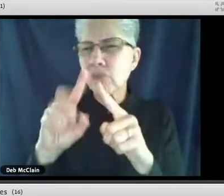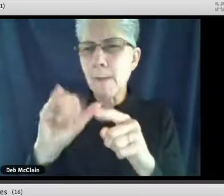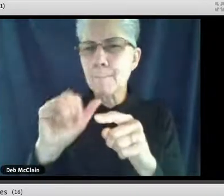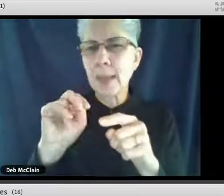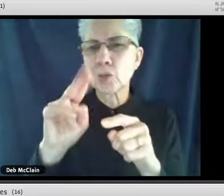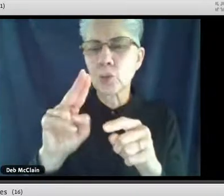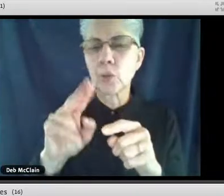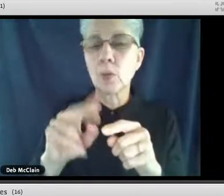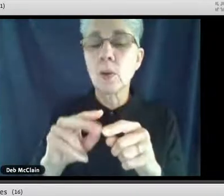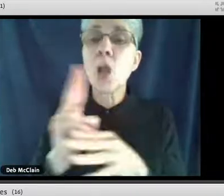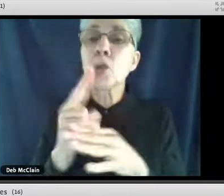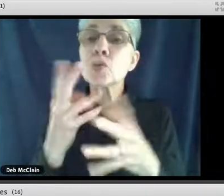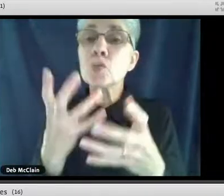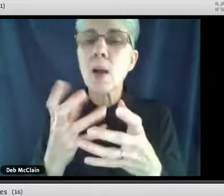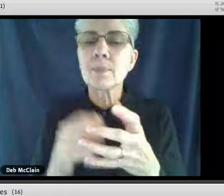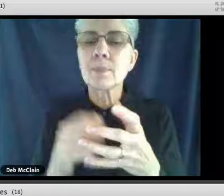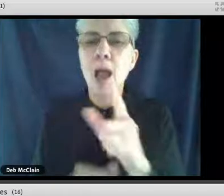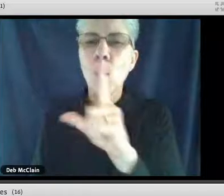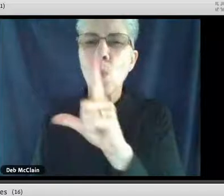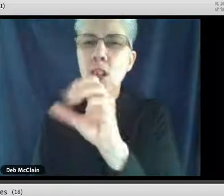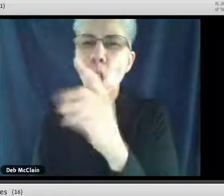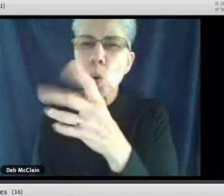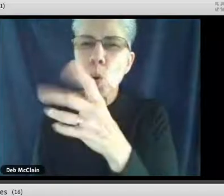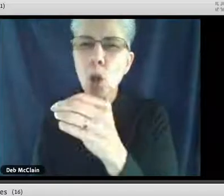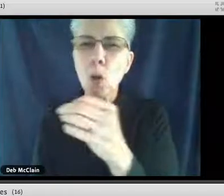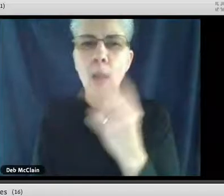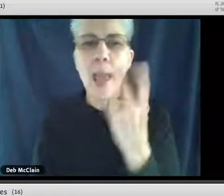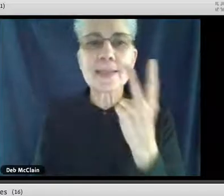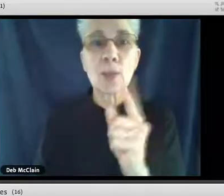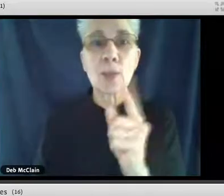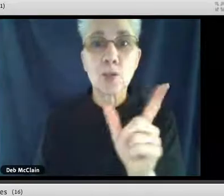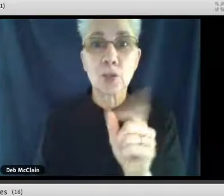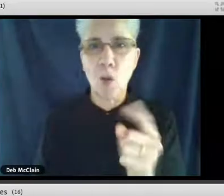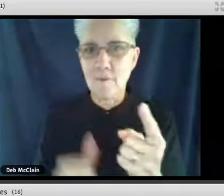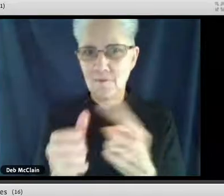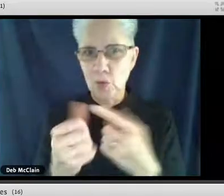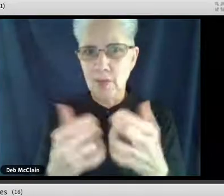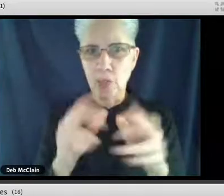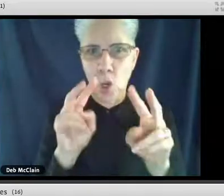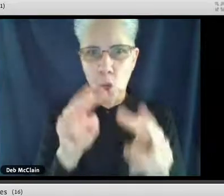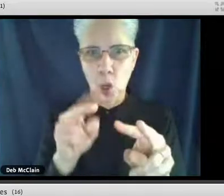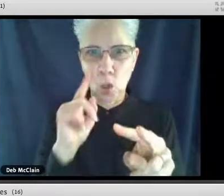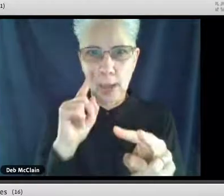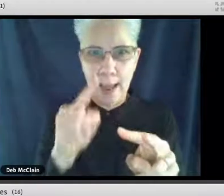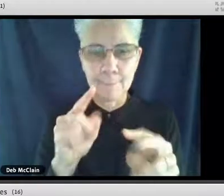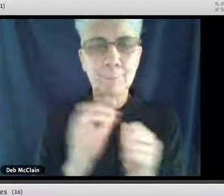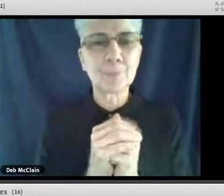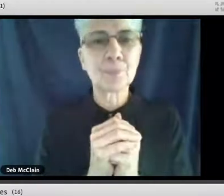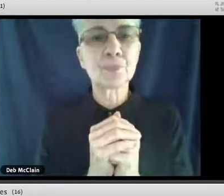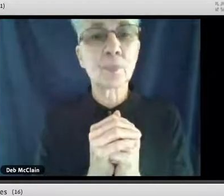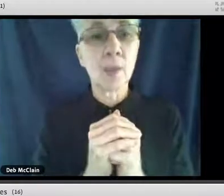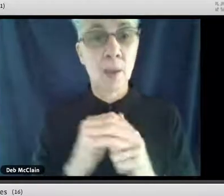They want...I want a logo. I want to see where to go. That's the first thing they're doing. And especially our users are more traditional.